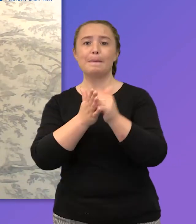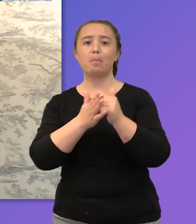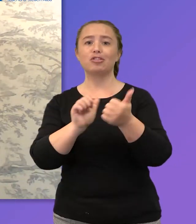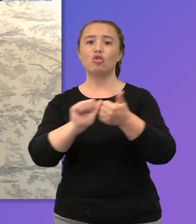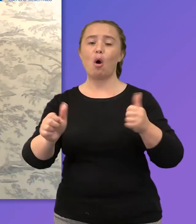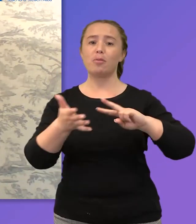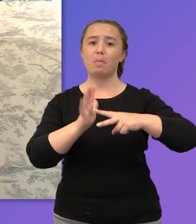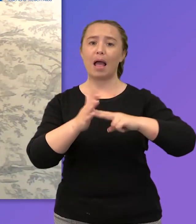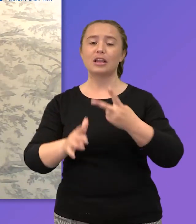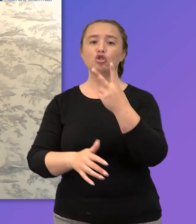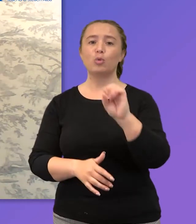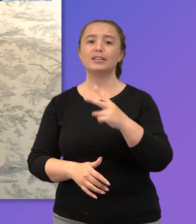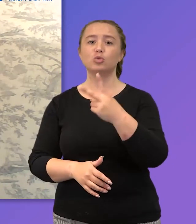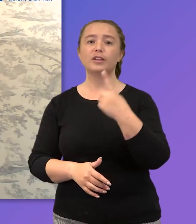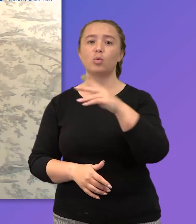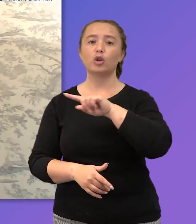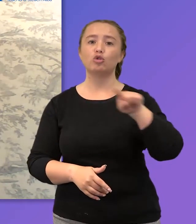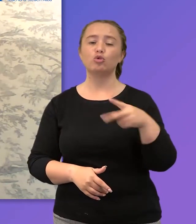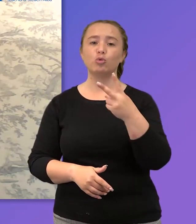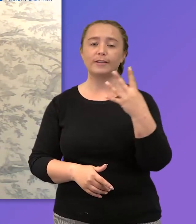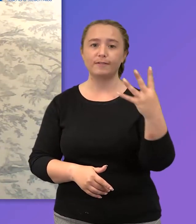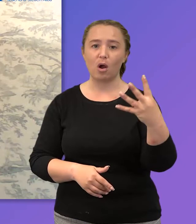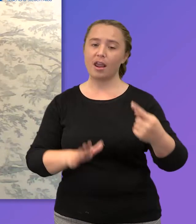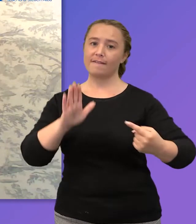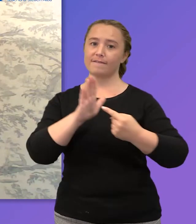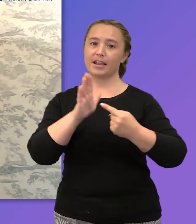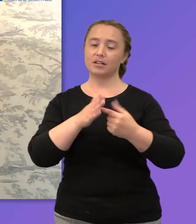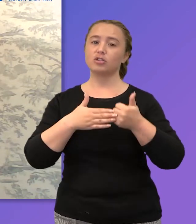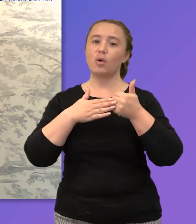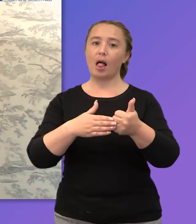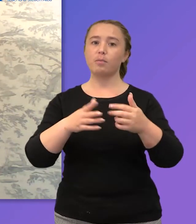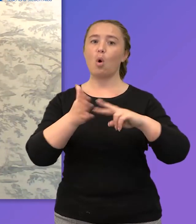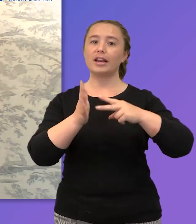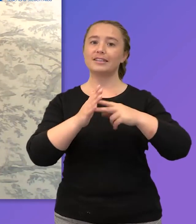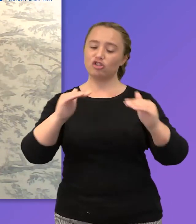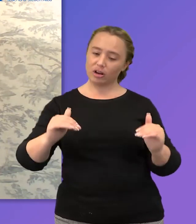recently published Corporate Plan for 2021-24 will be vital to take the organisation to